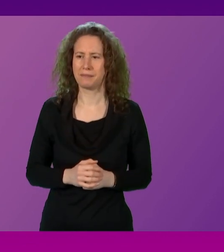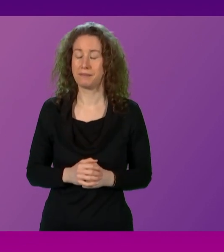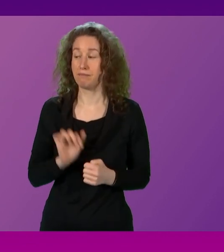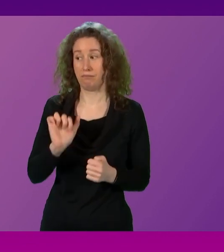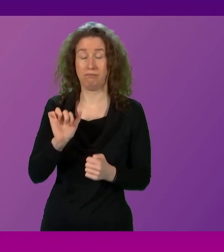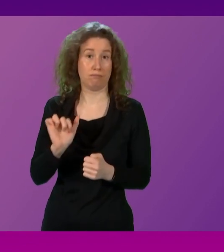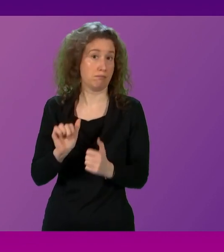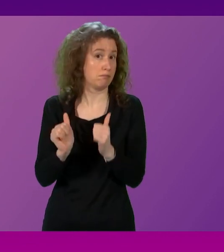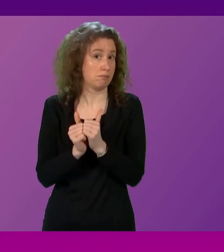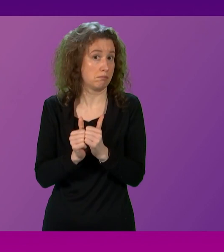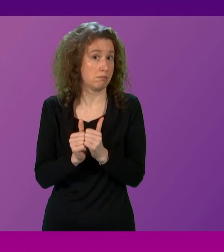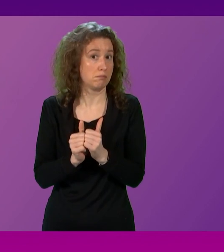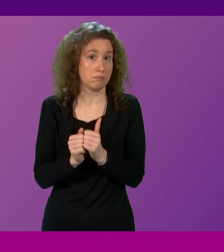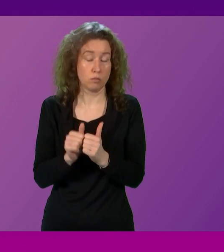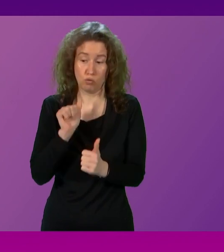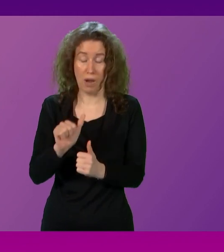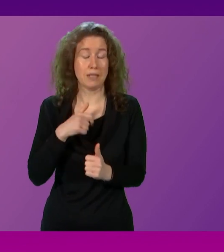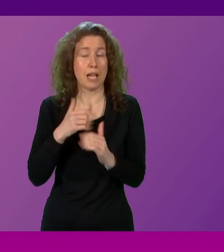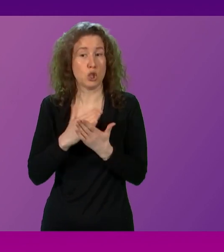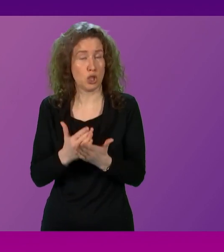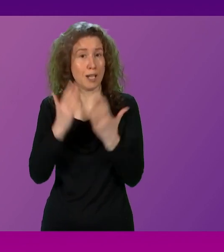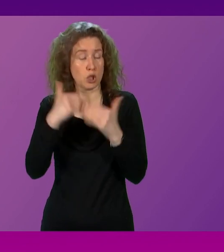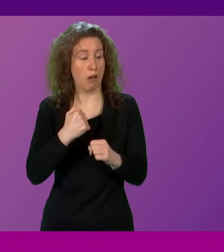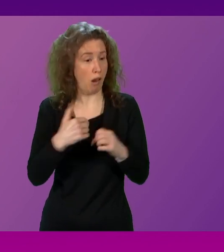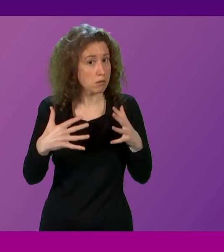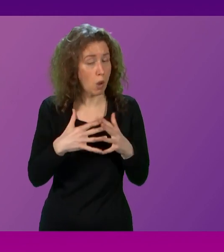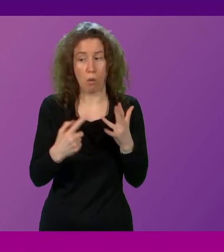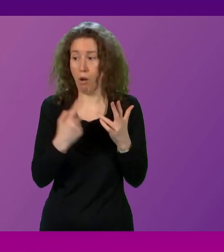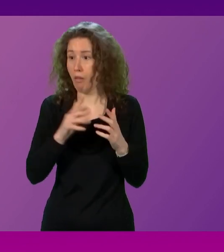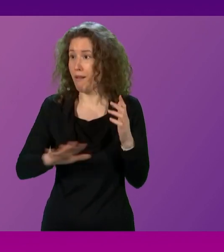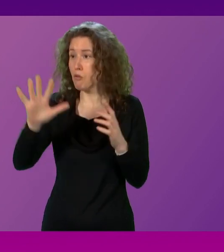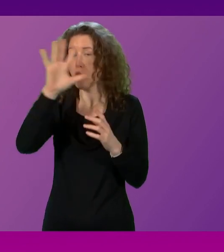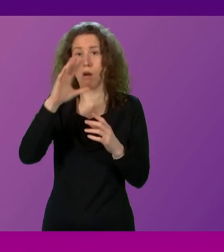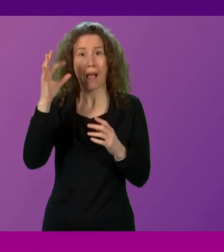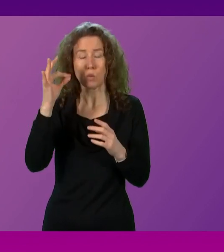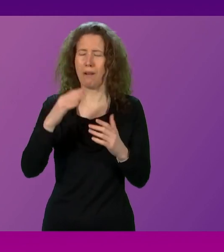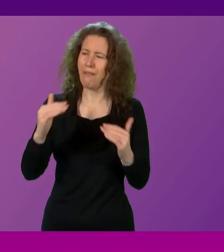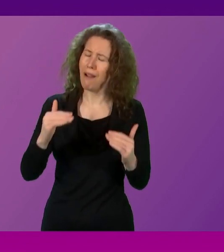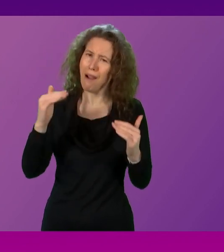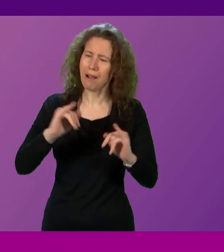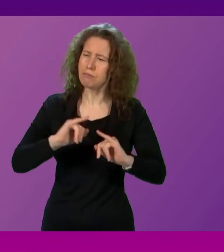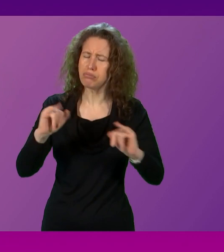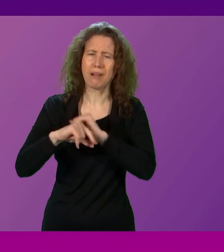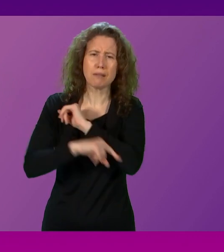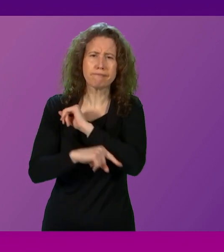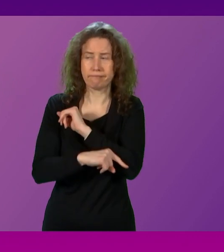John Mason is absolutely right. I share his concern that Glasgow and other council areas in Scotland that have high levels of deprivation have lost out.